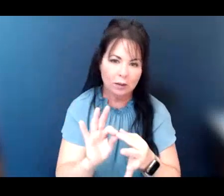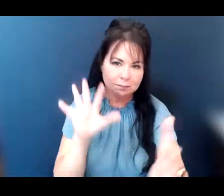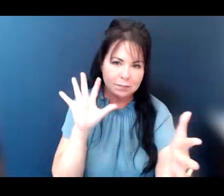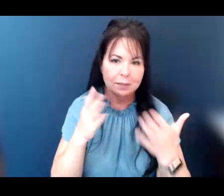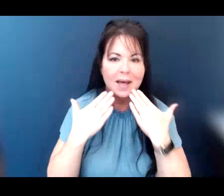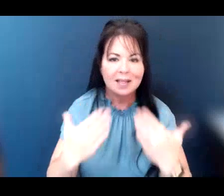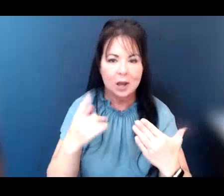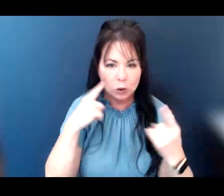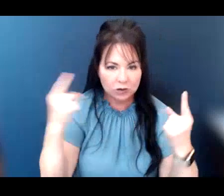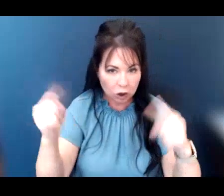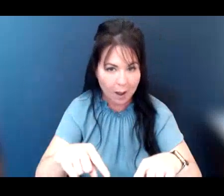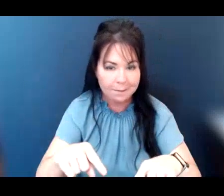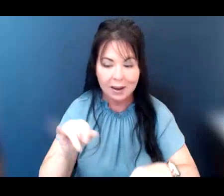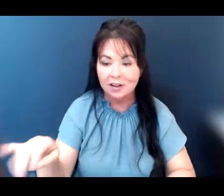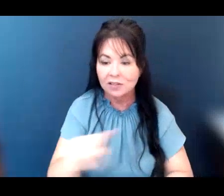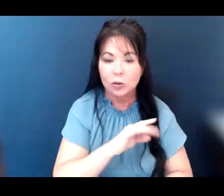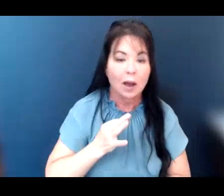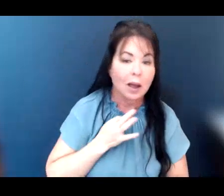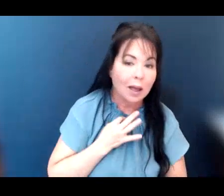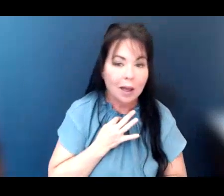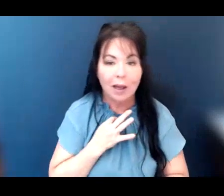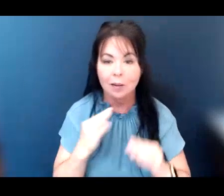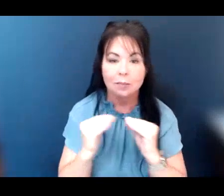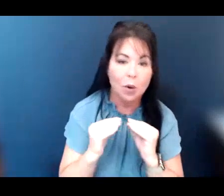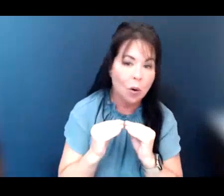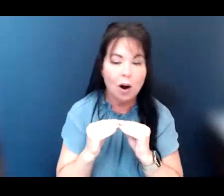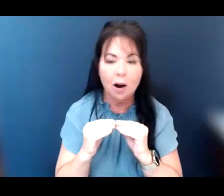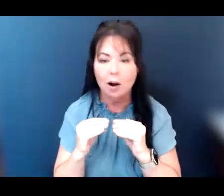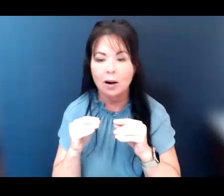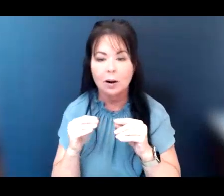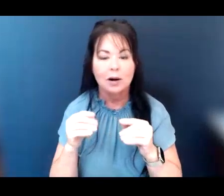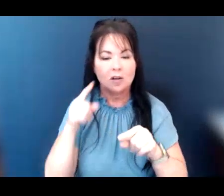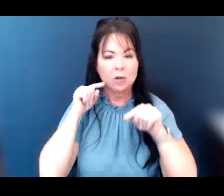If you're curious about more human-centered design community of practice events, we're out there.